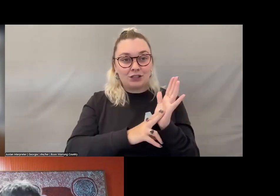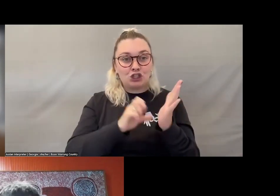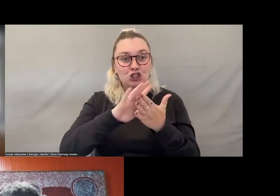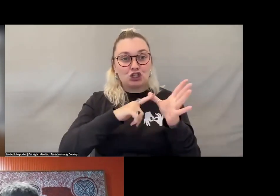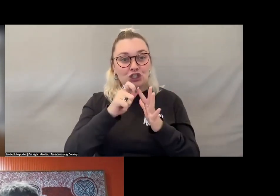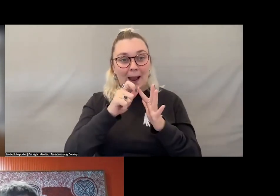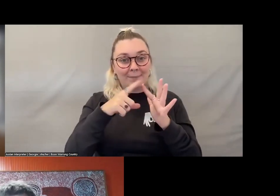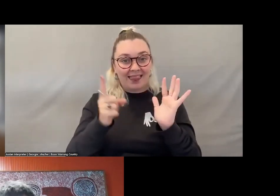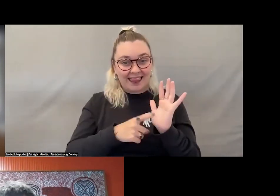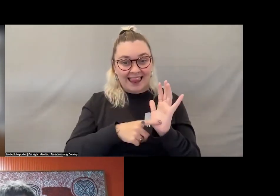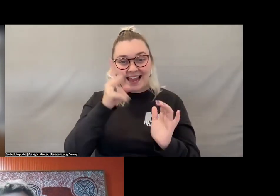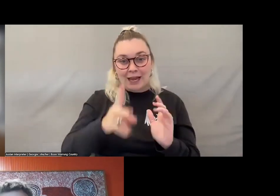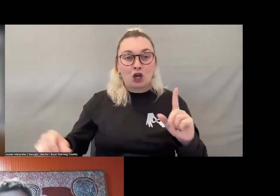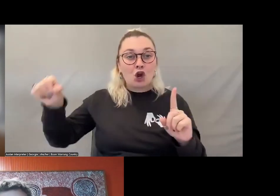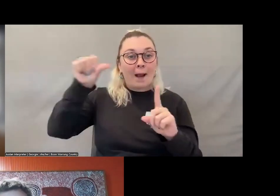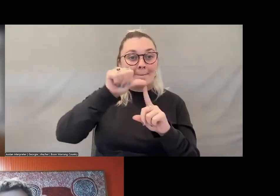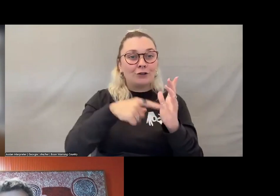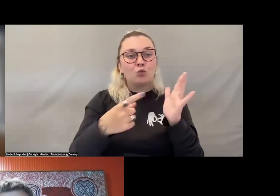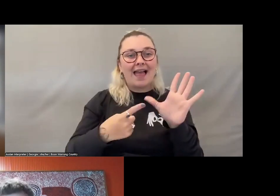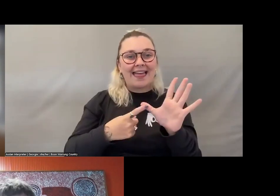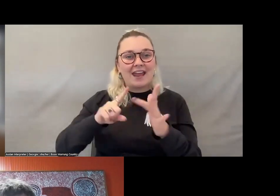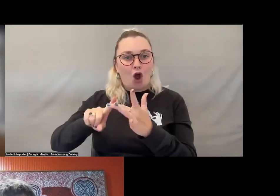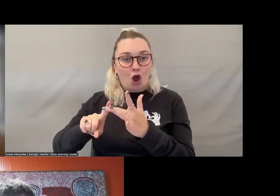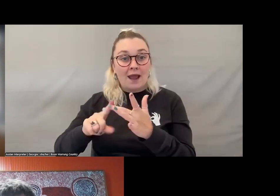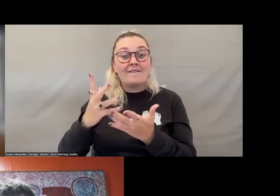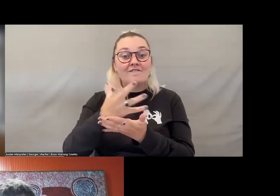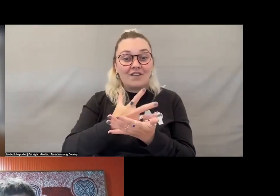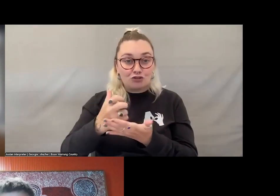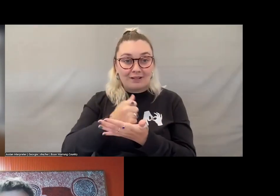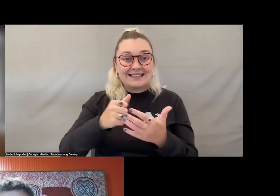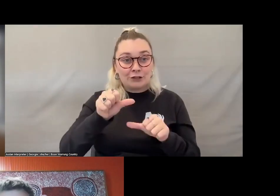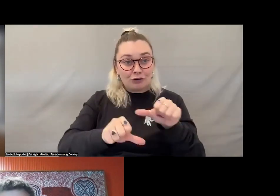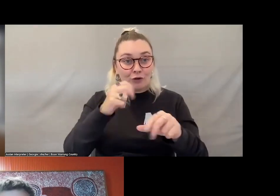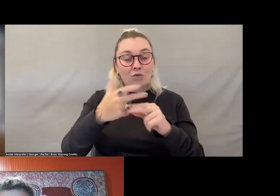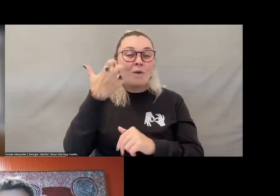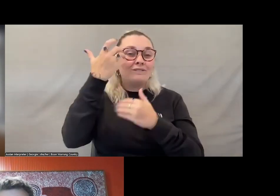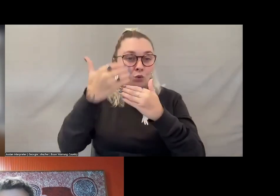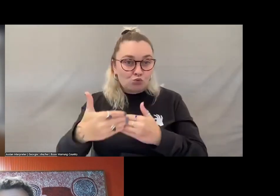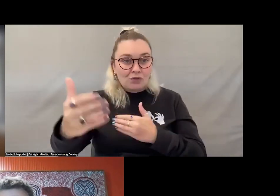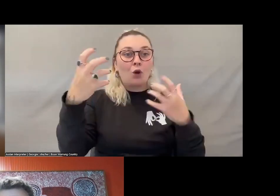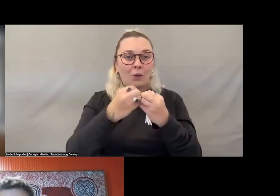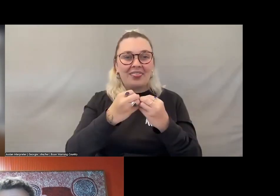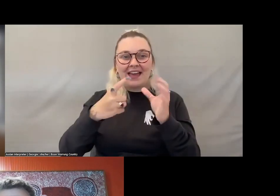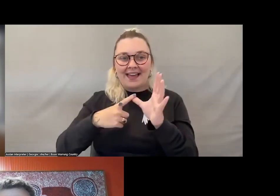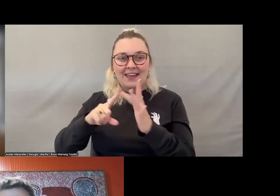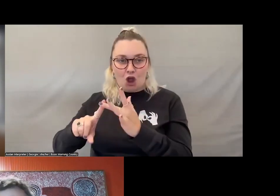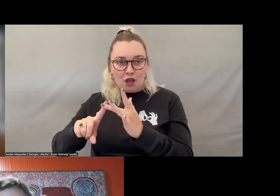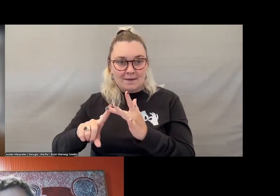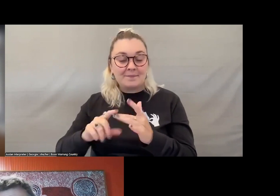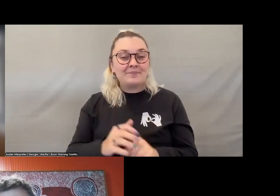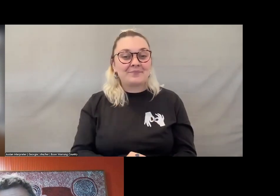which again goes back to that AI and fundraising strategies for the future with AI. That